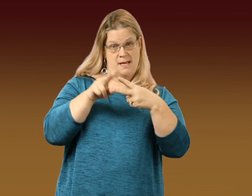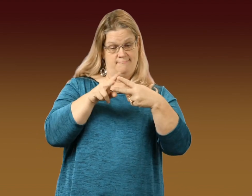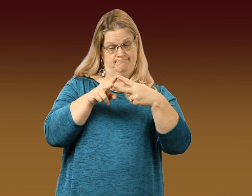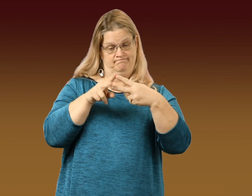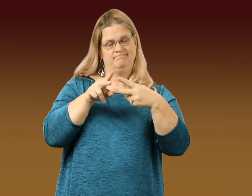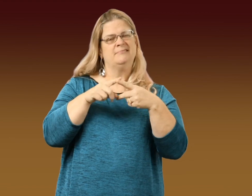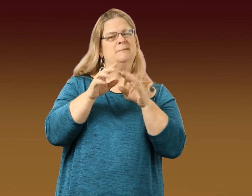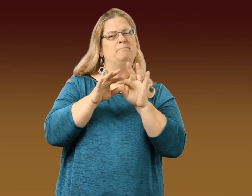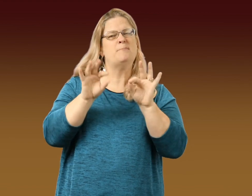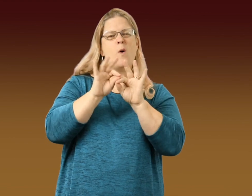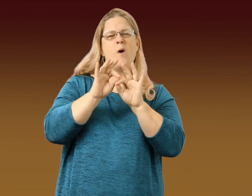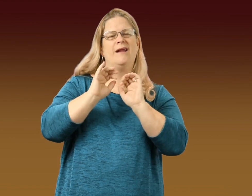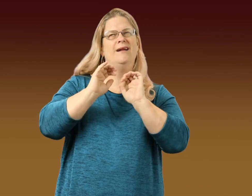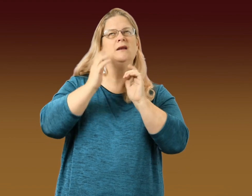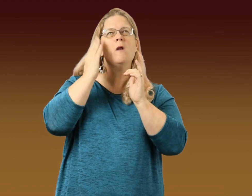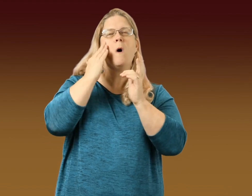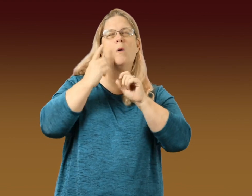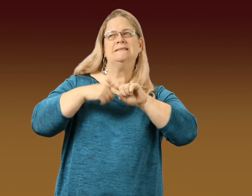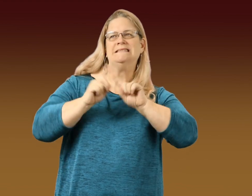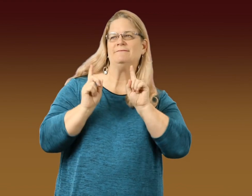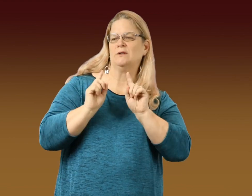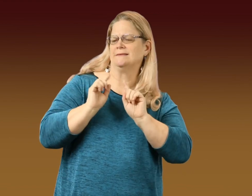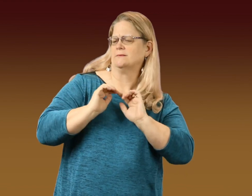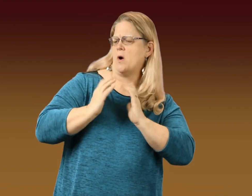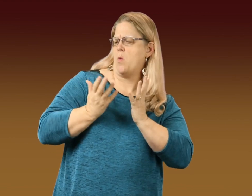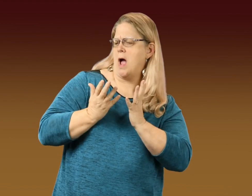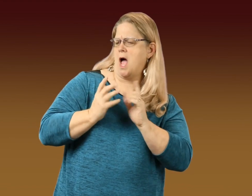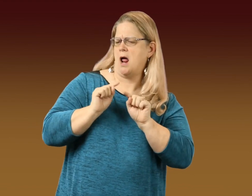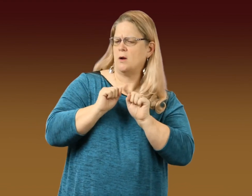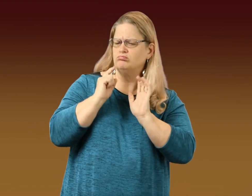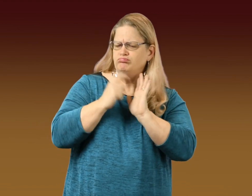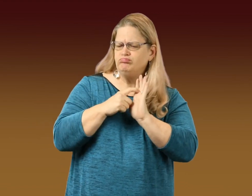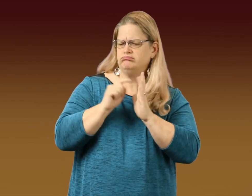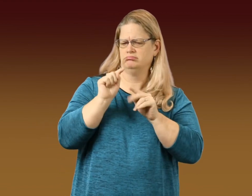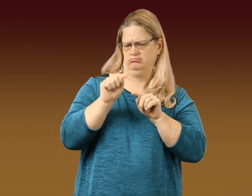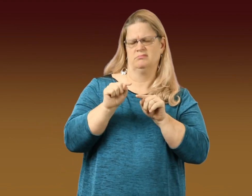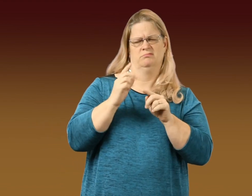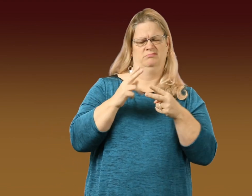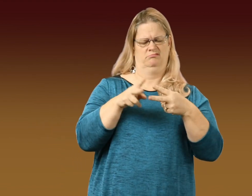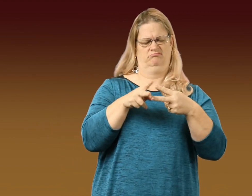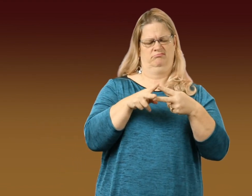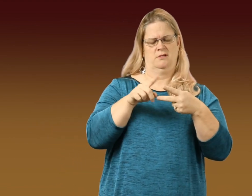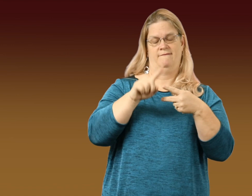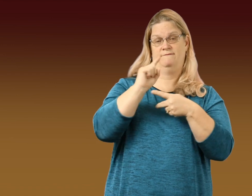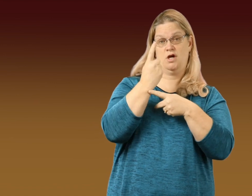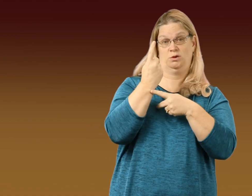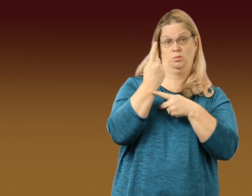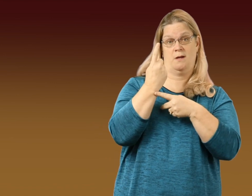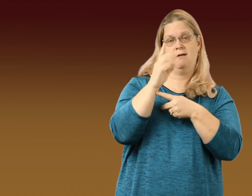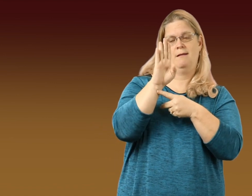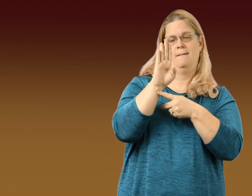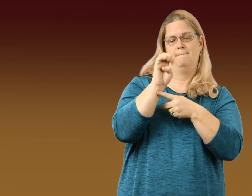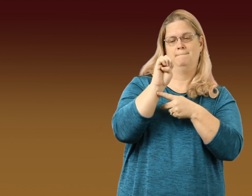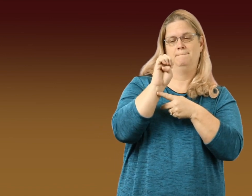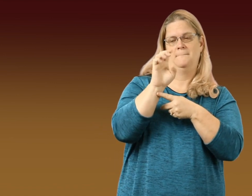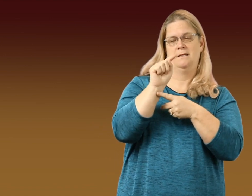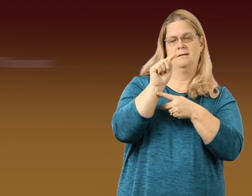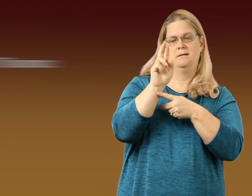It is important to understand the differences, and what some of the signs are of those. The first is betrayal trauma.